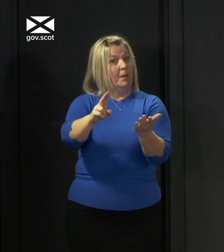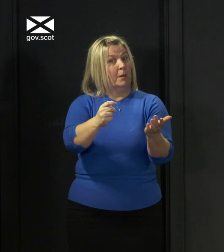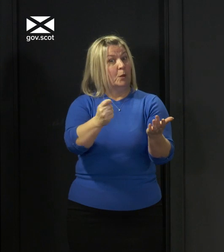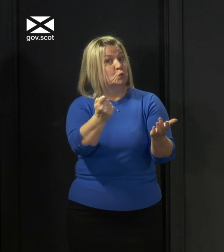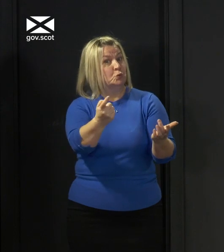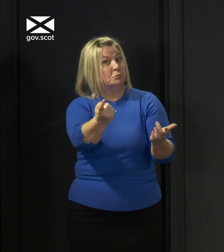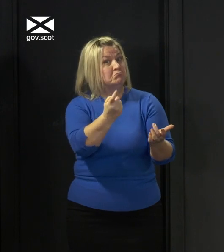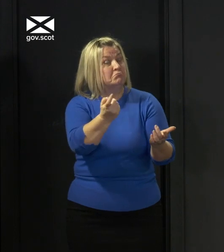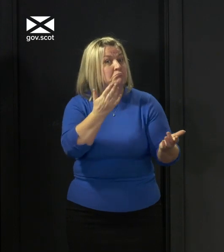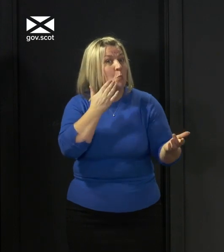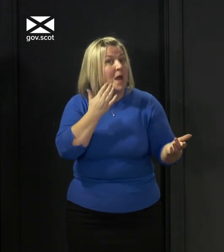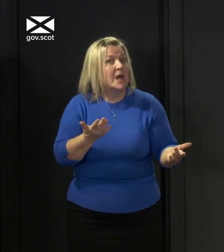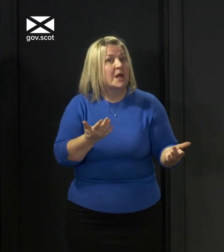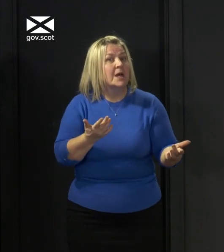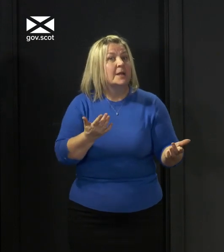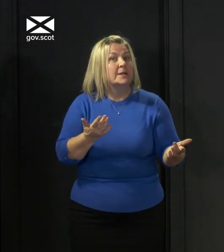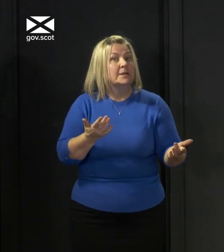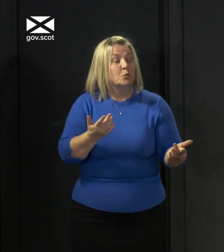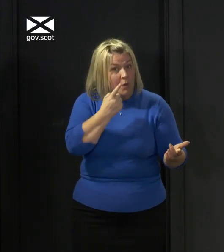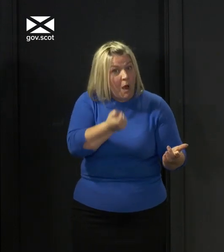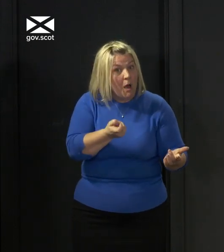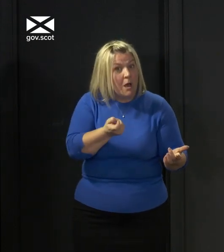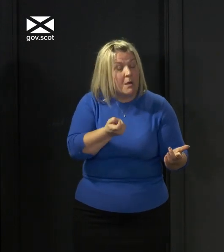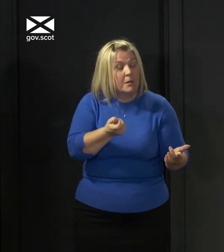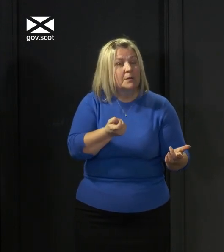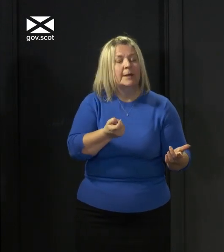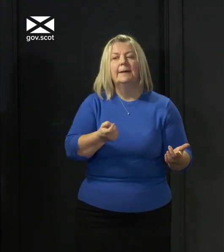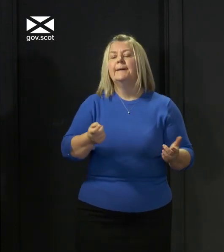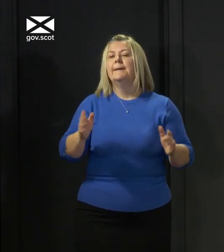look again this comes back to what I said before I'm not yet in a position to